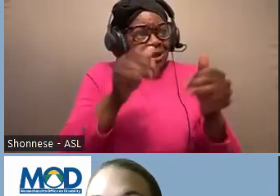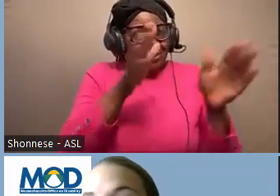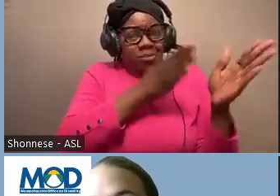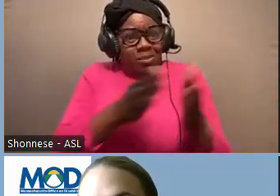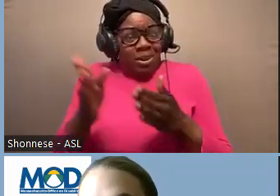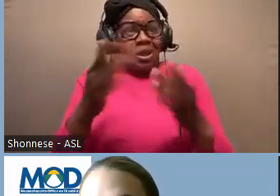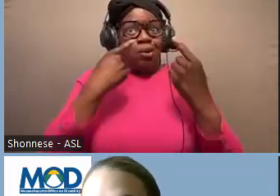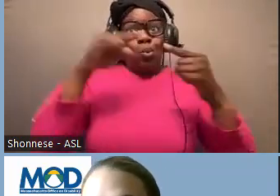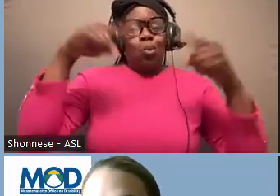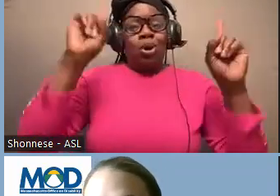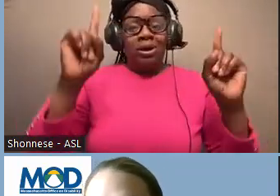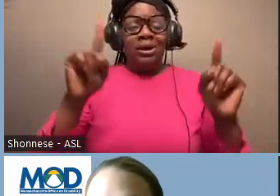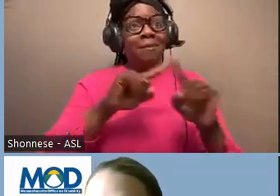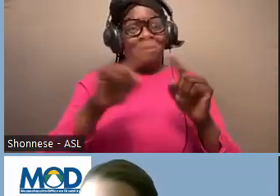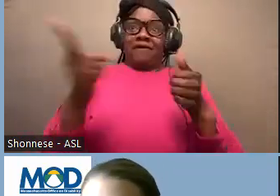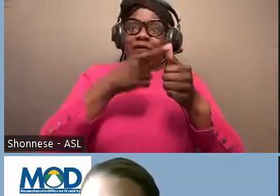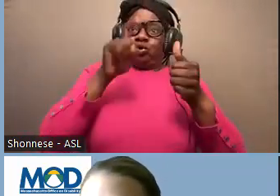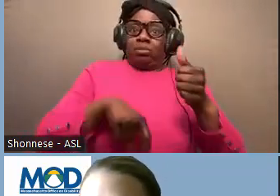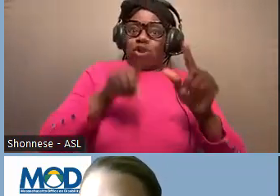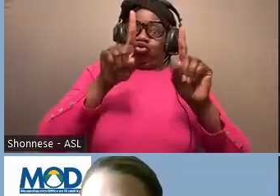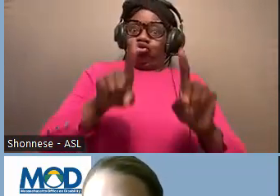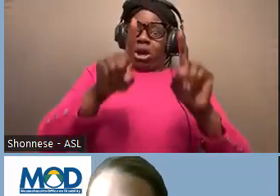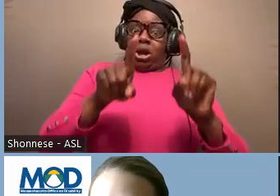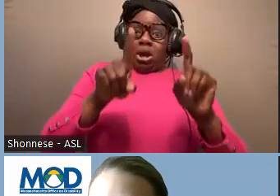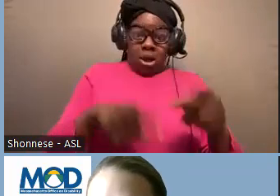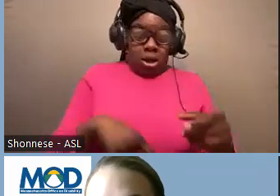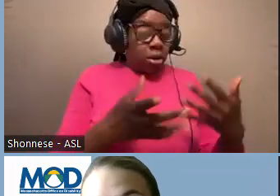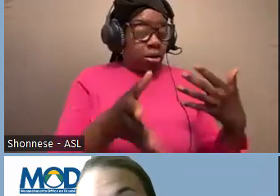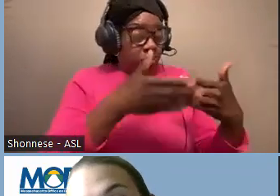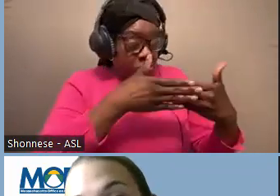not going to know until we try. Let's try and see if it's as bad as we think it's going to be.